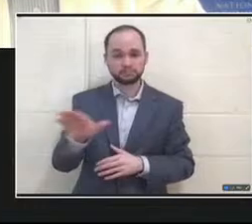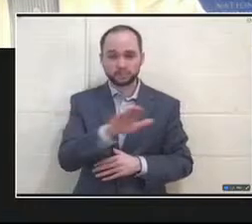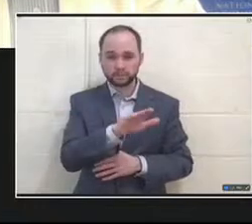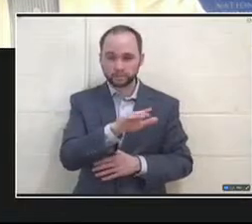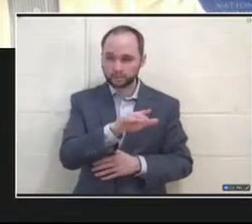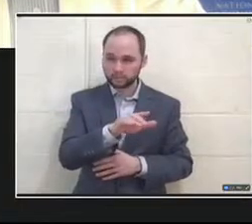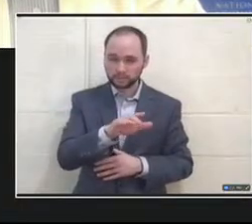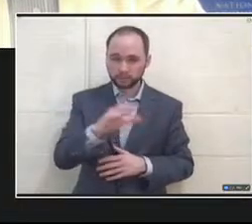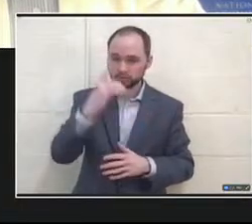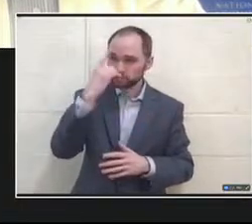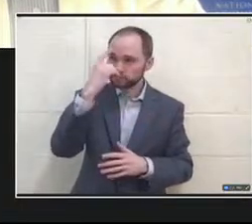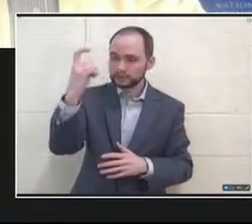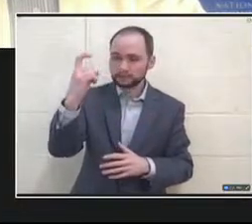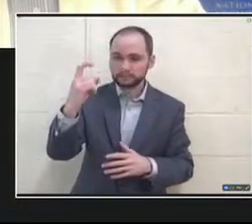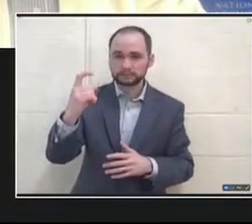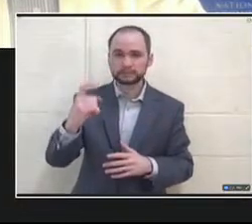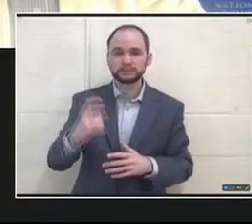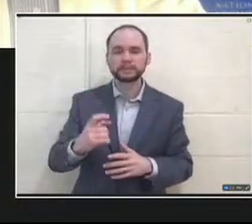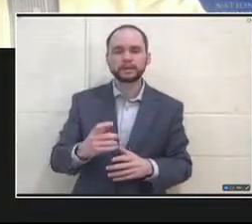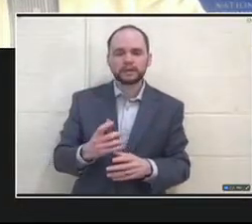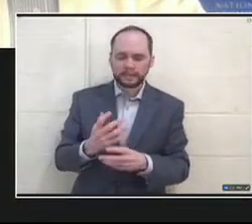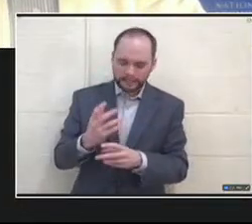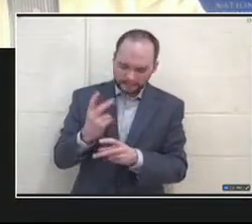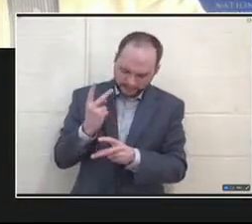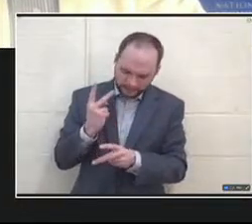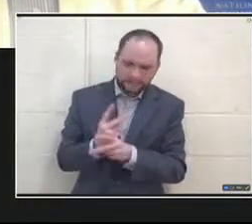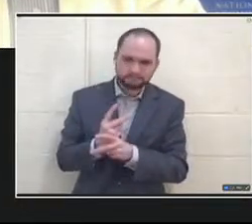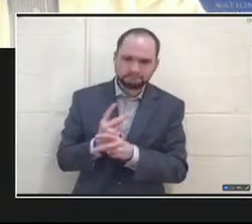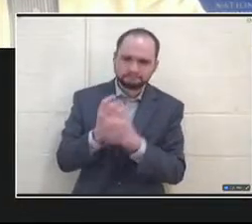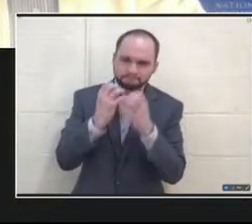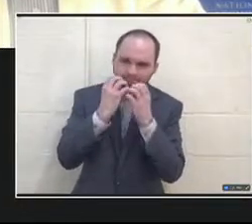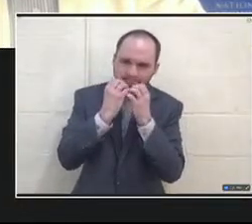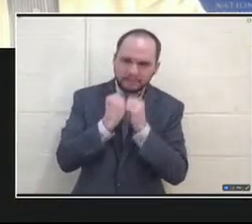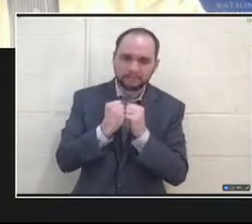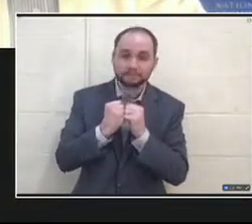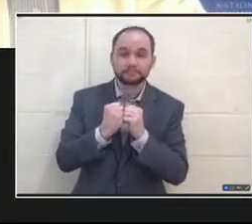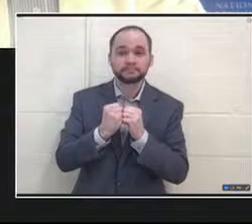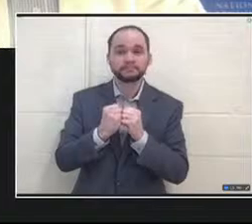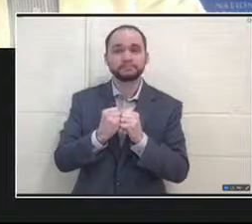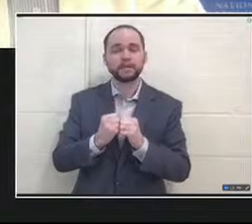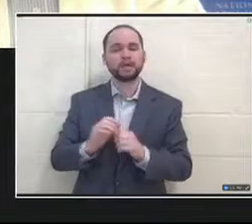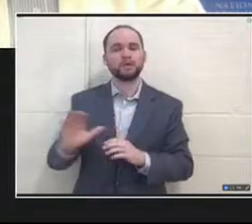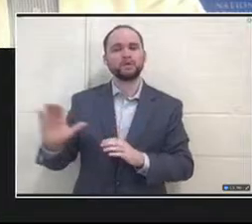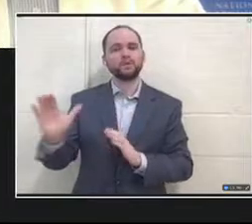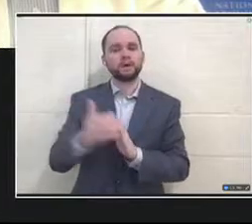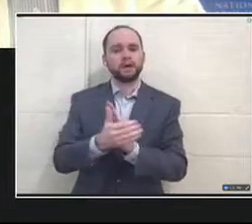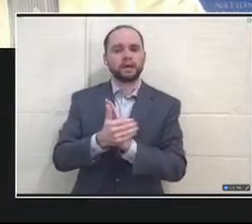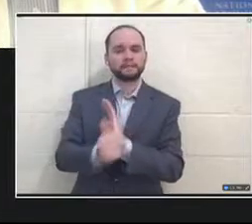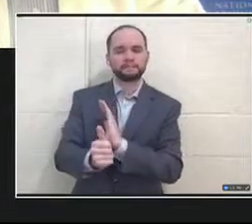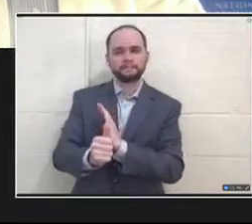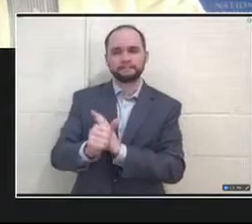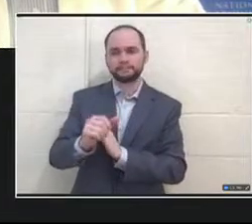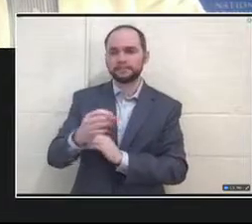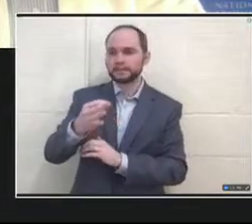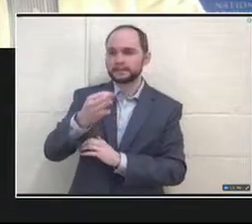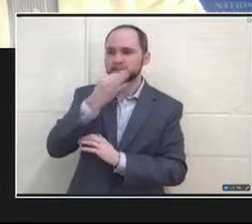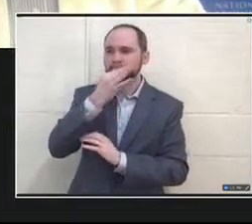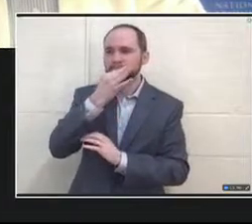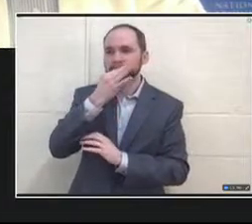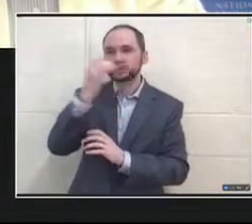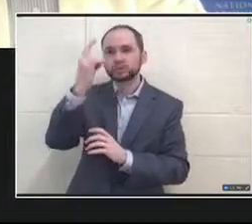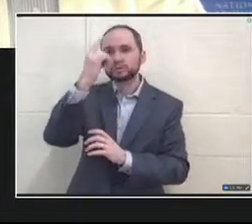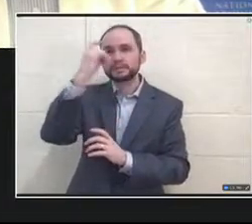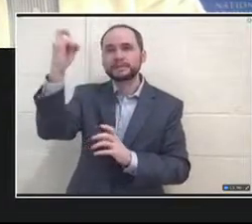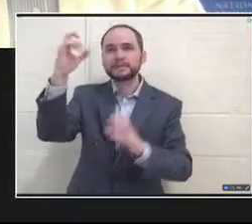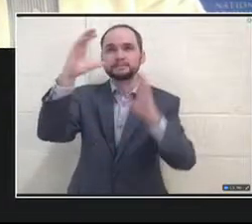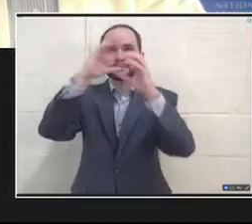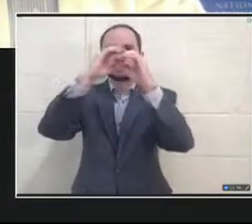They must never give up on the talent and the dream that they have of succeeding with the talent